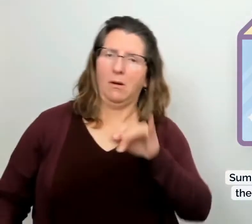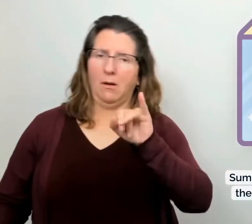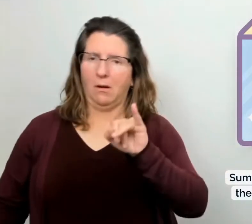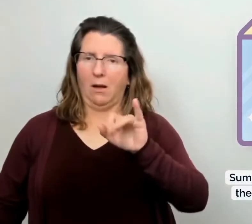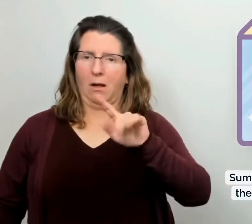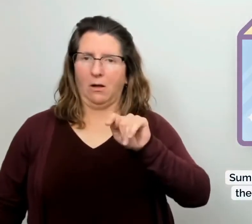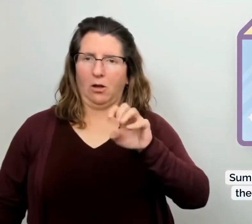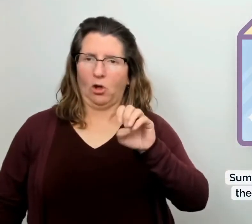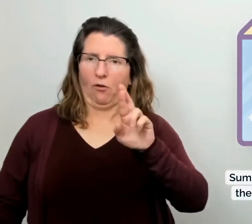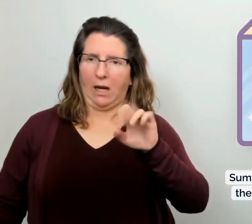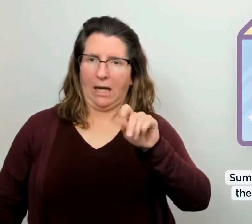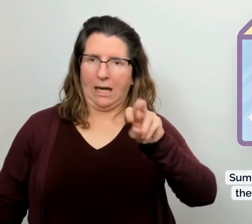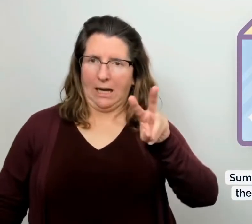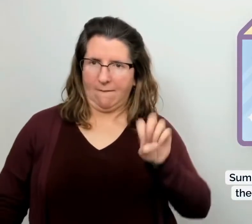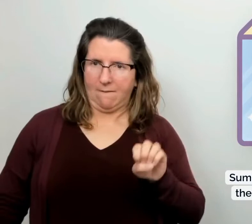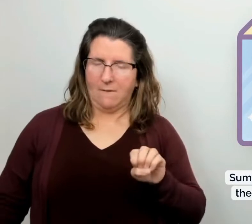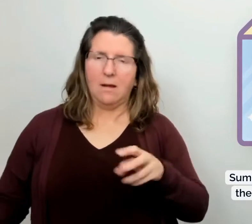Learning is always iterative.